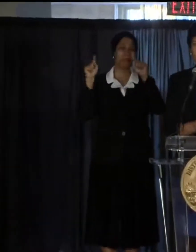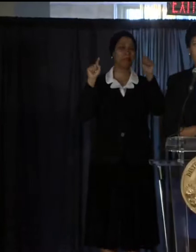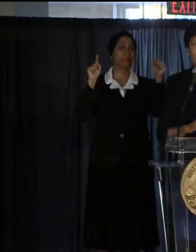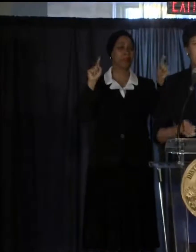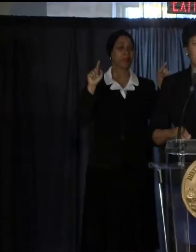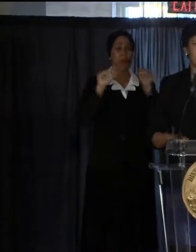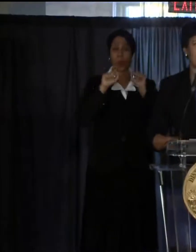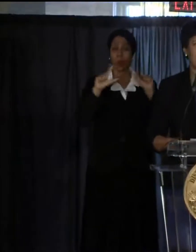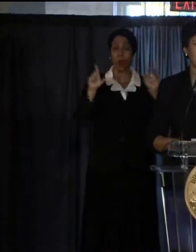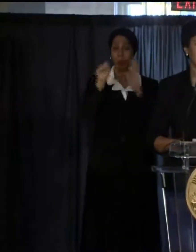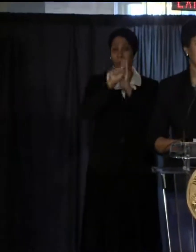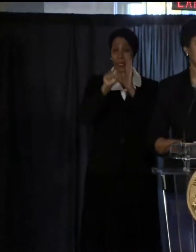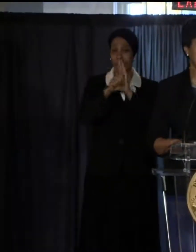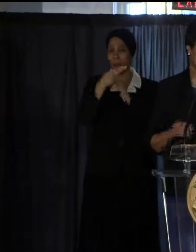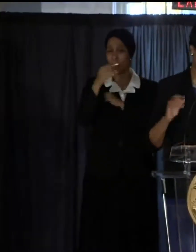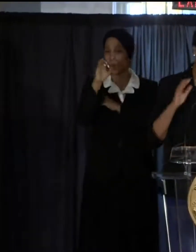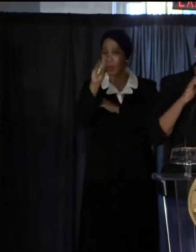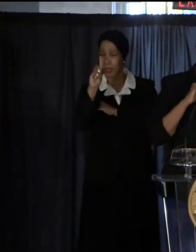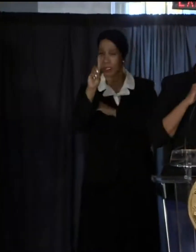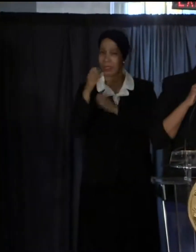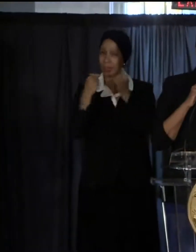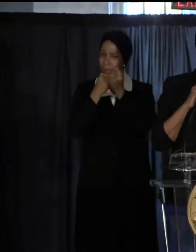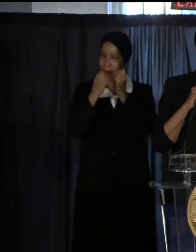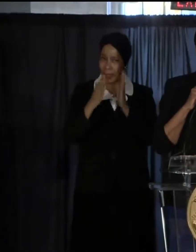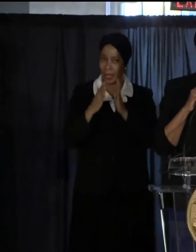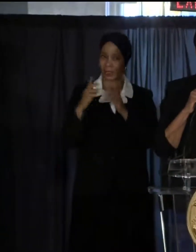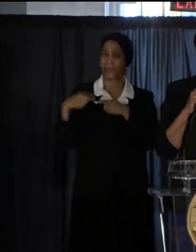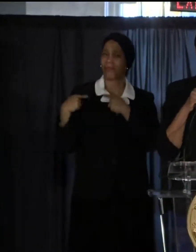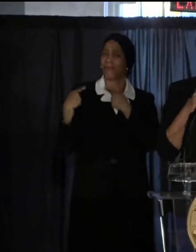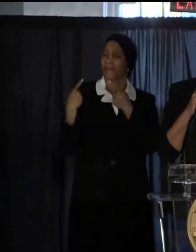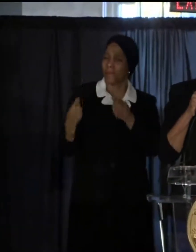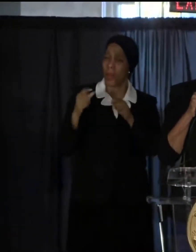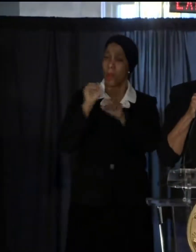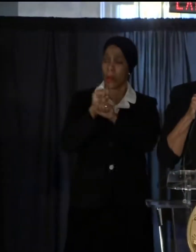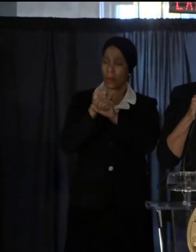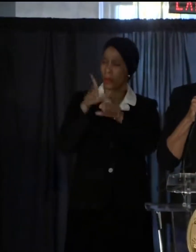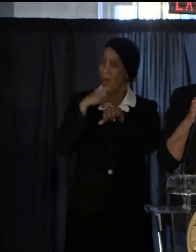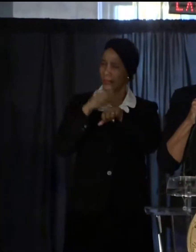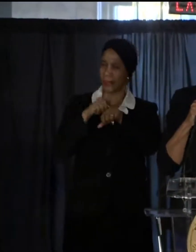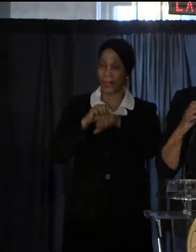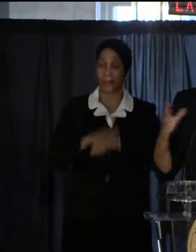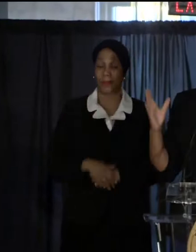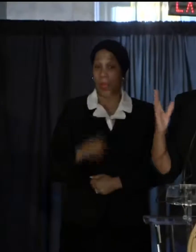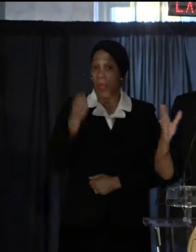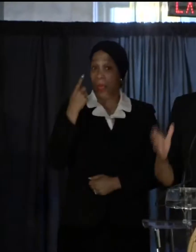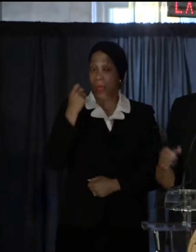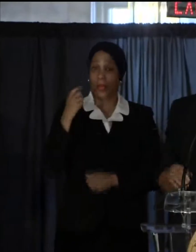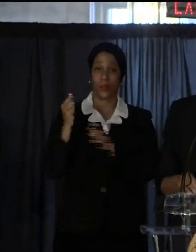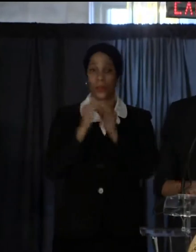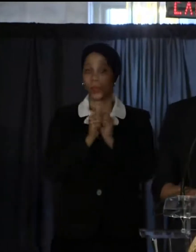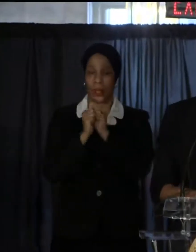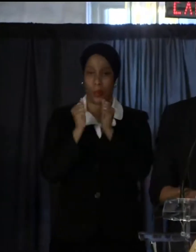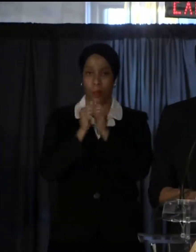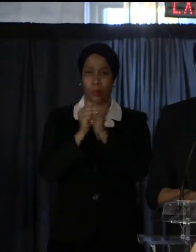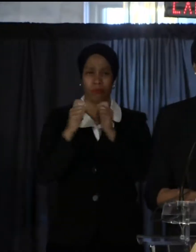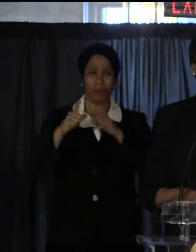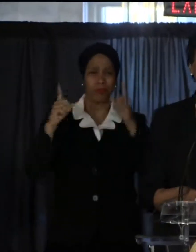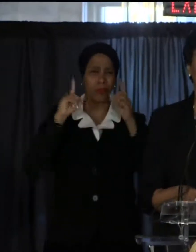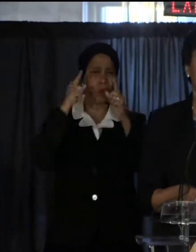ALL OF OUR STATEHOOD ADVOCATES WHO HAVE BEEN WORKING. AND SO LAST YEAR TOGETHER WITH A HUGE GOAL OF PUTTING THE